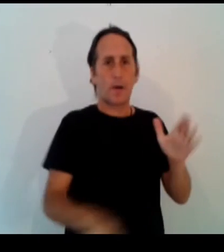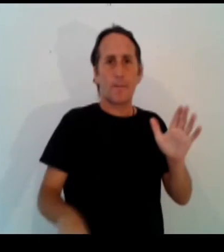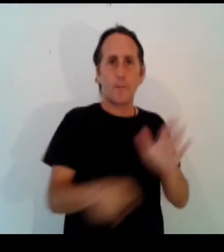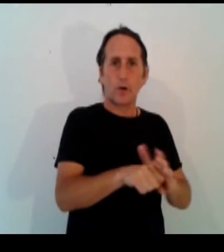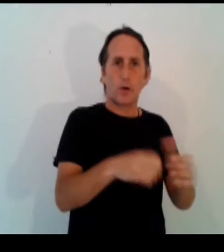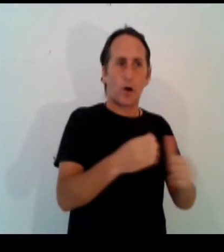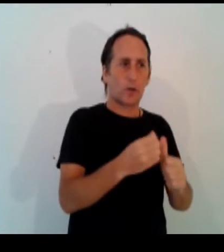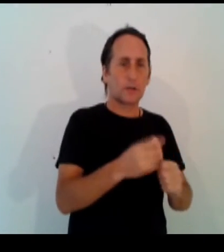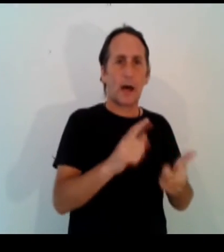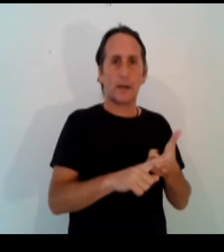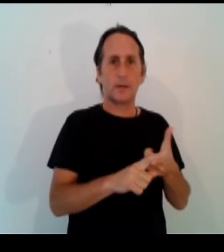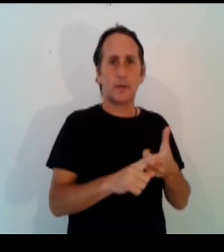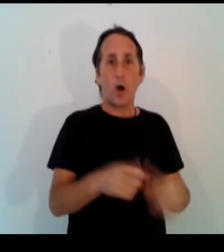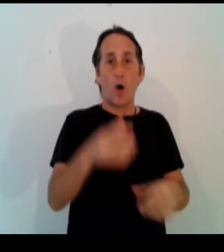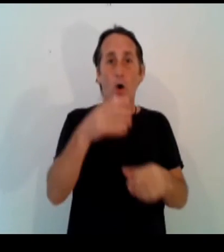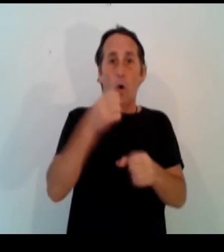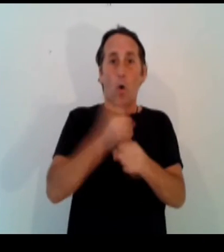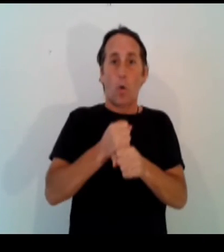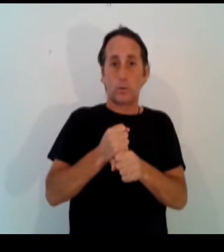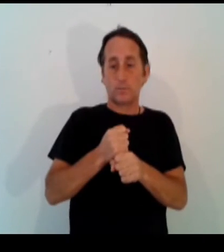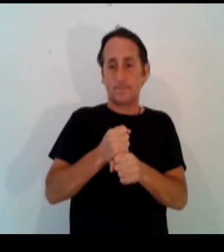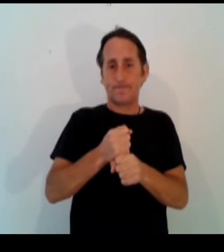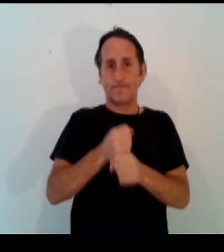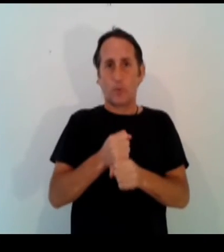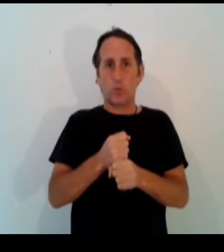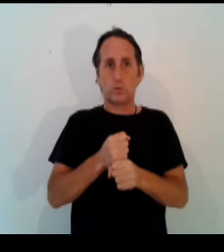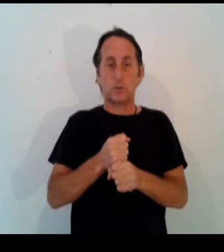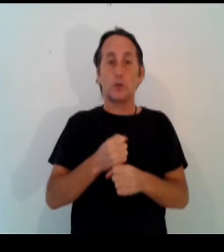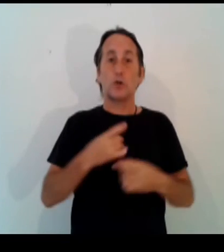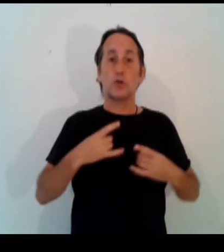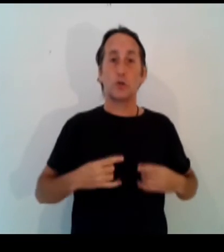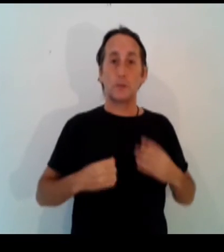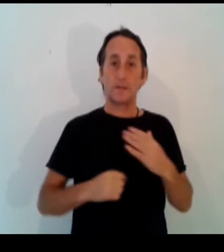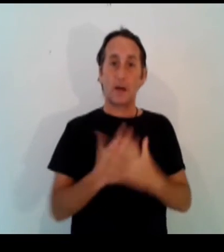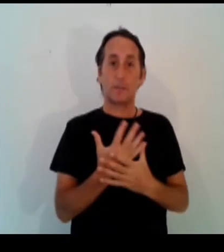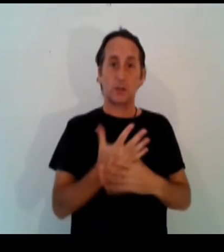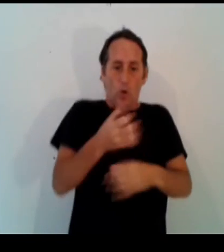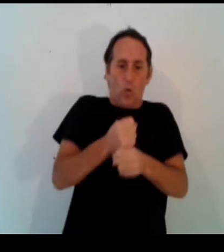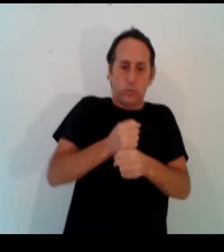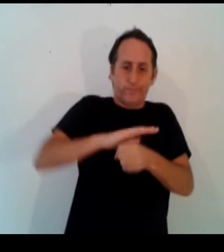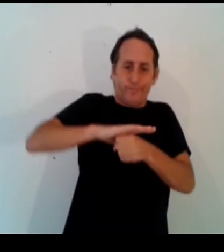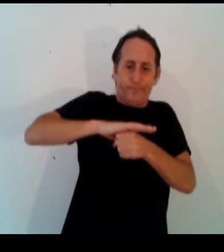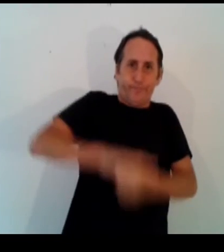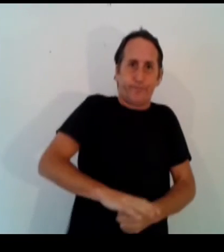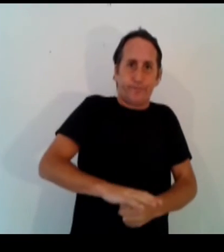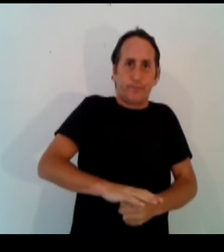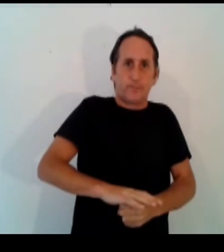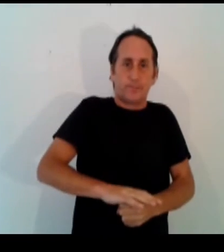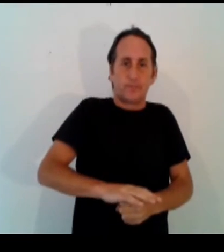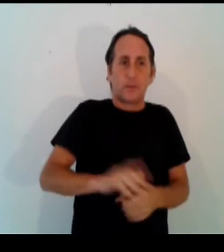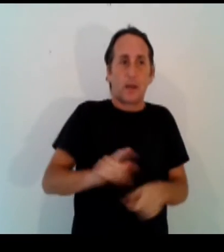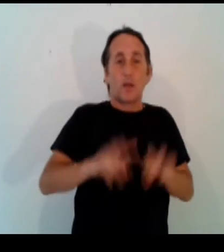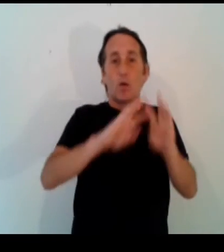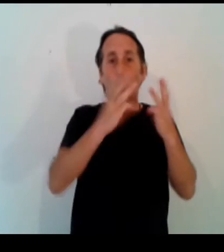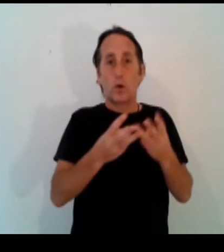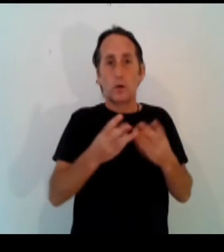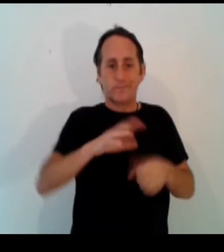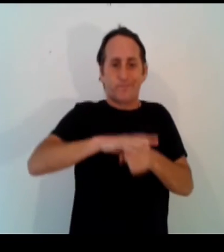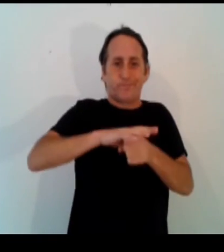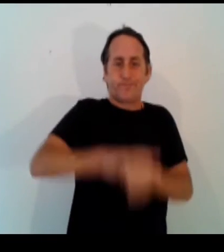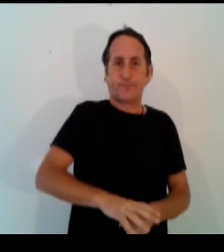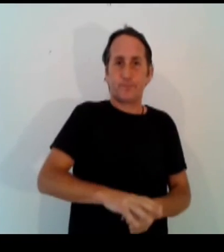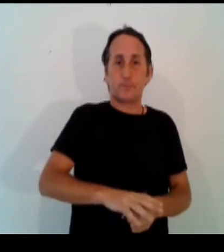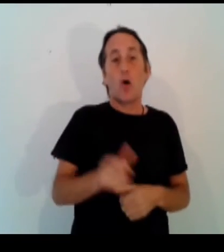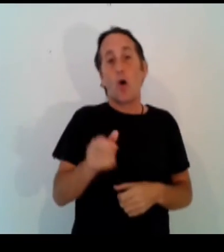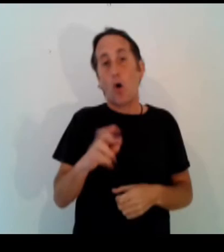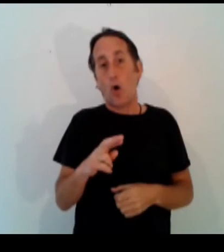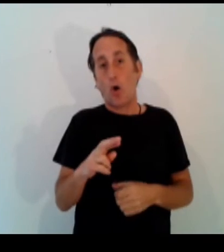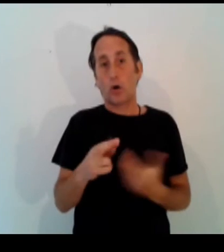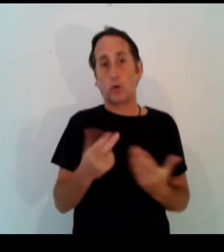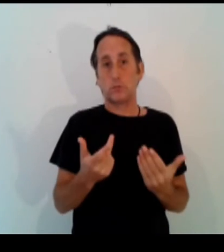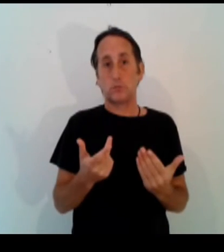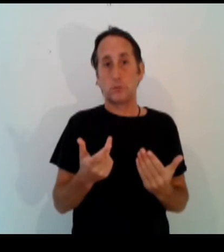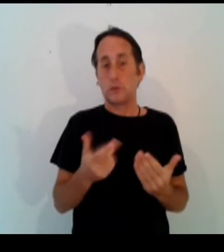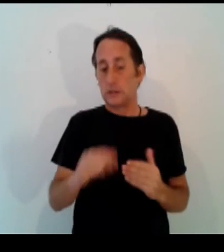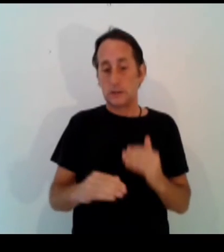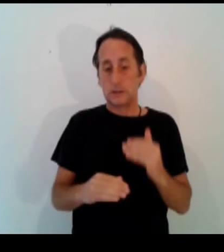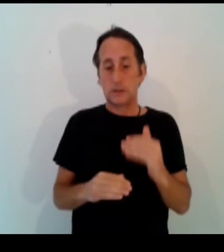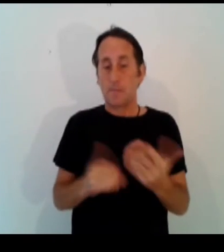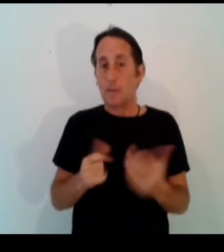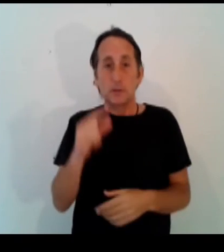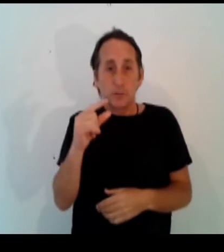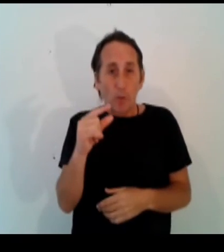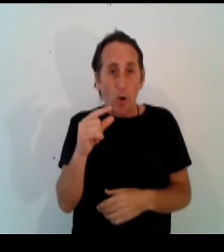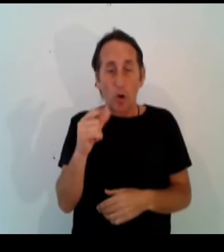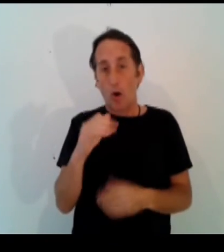And holding back the development of the planet and humanity as a species or take a step no matter how big those steps are